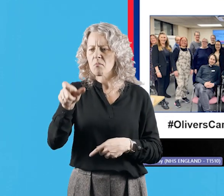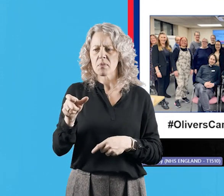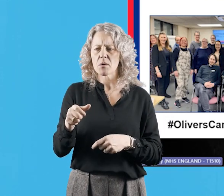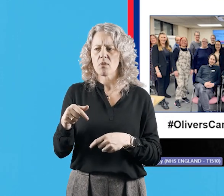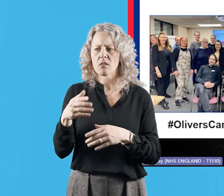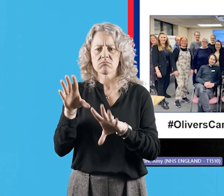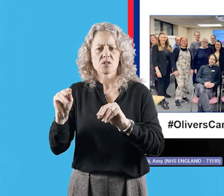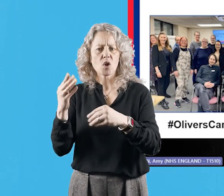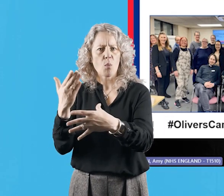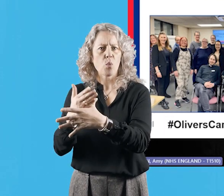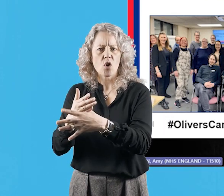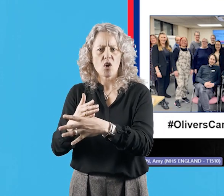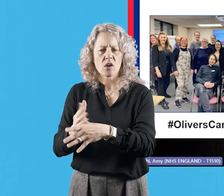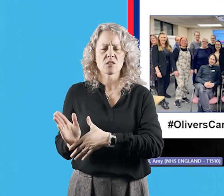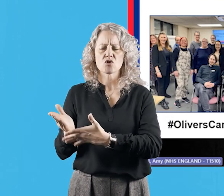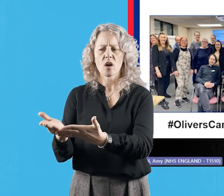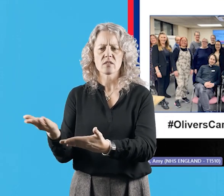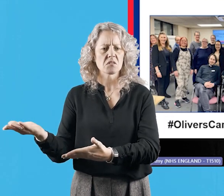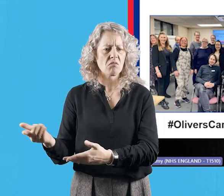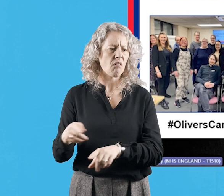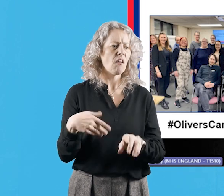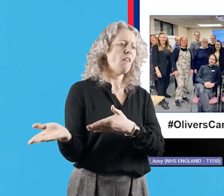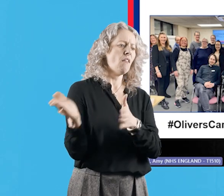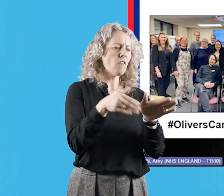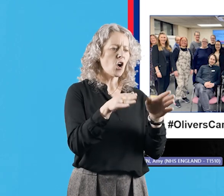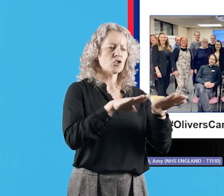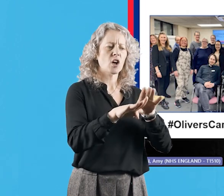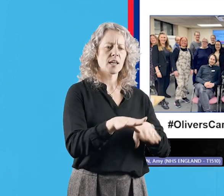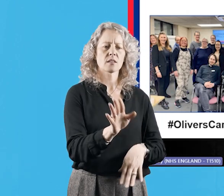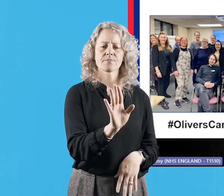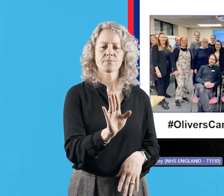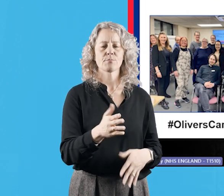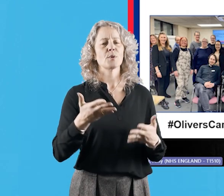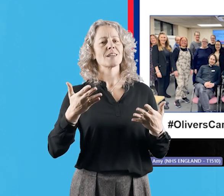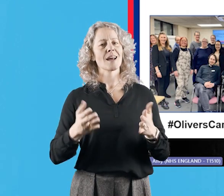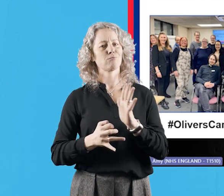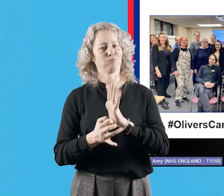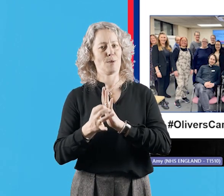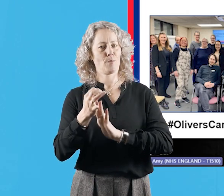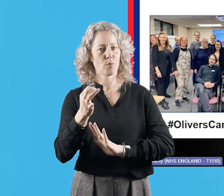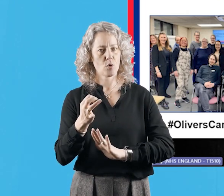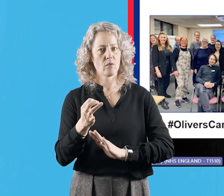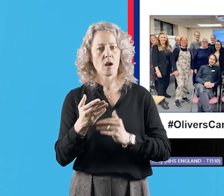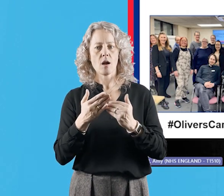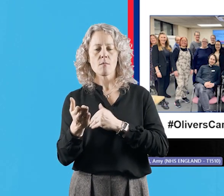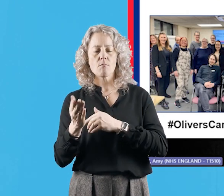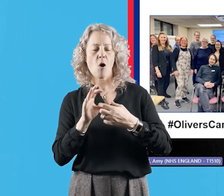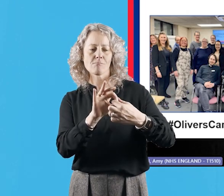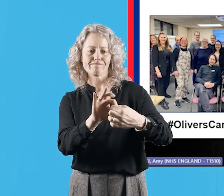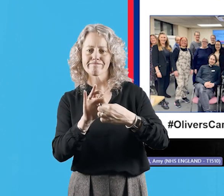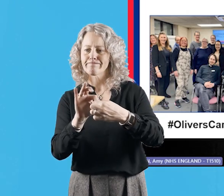take people away from delivering services etcetera. But the more we've worked together on the rollout and and people's